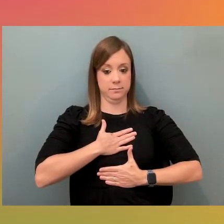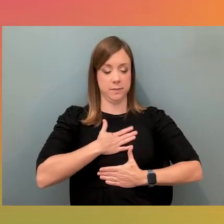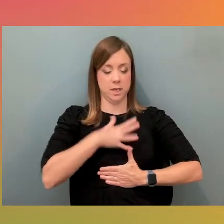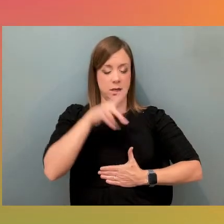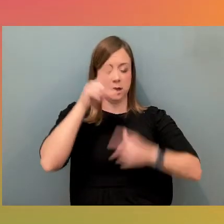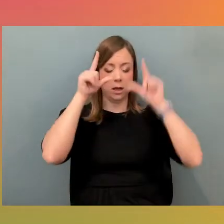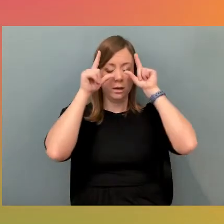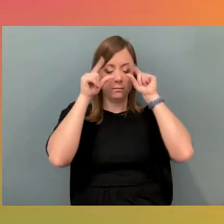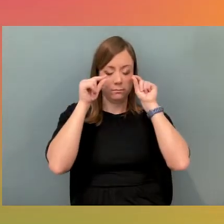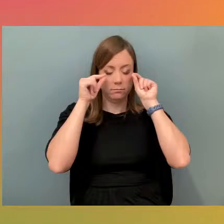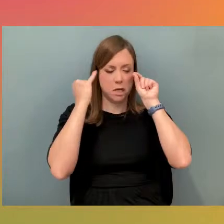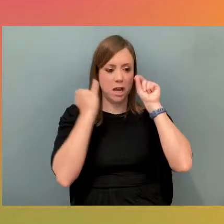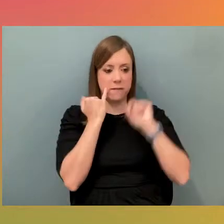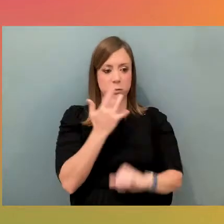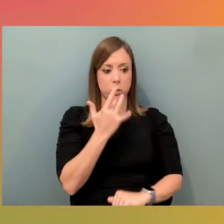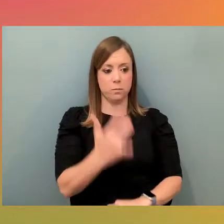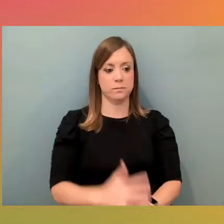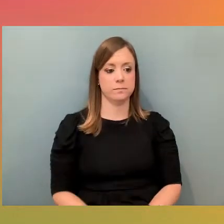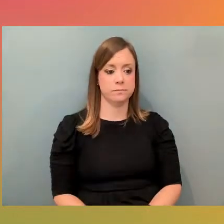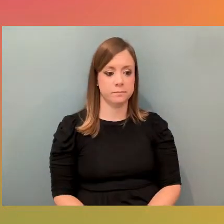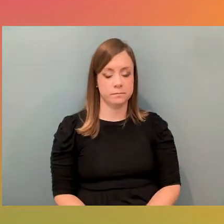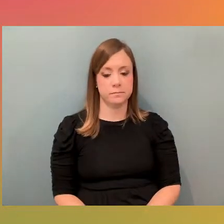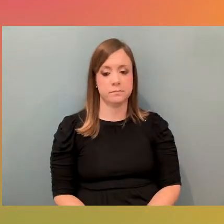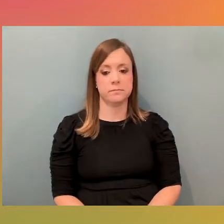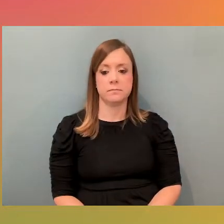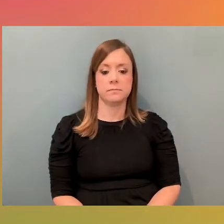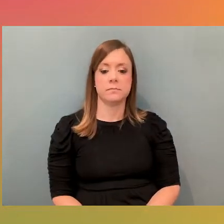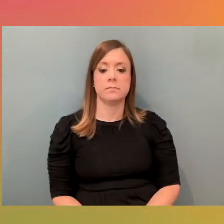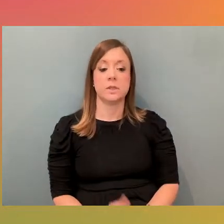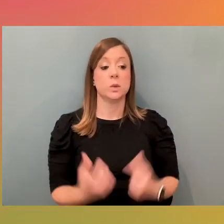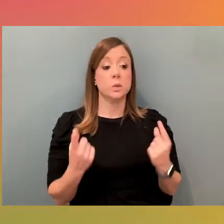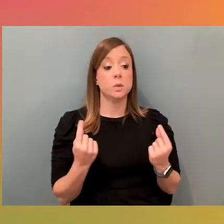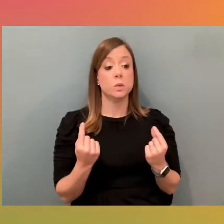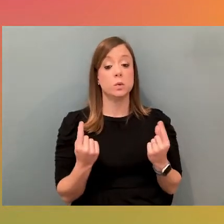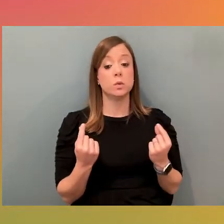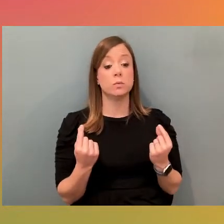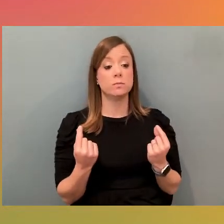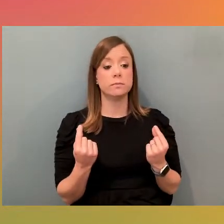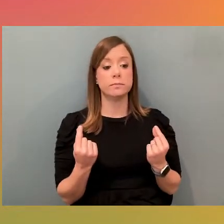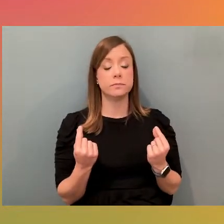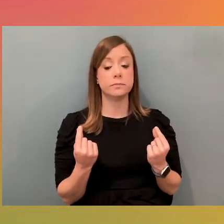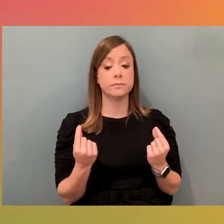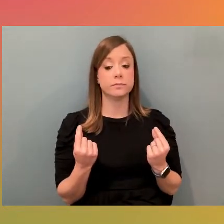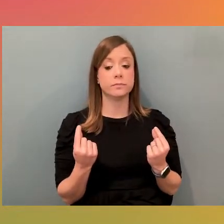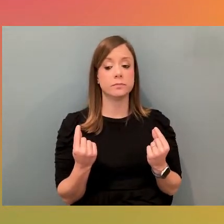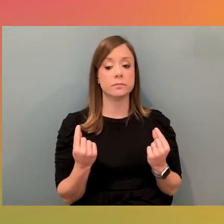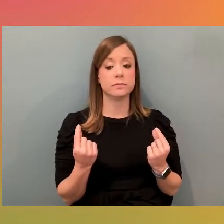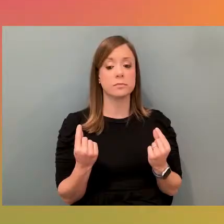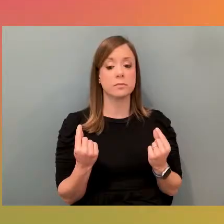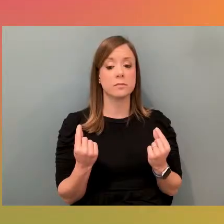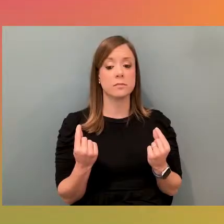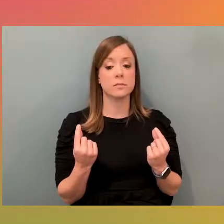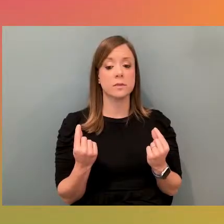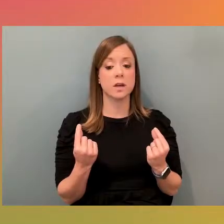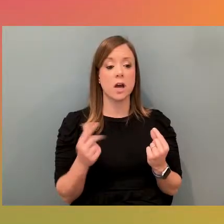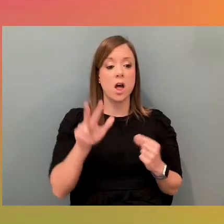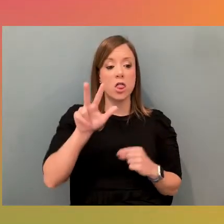BODY. YOU CAN CLOSE YOUR EYES IF THAT FEELS GOOD.